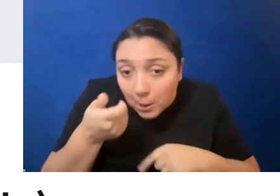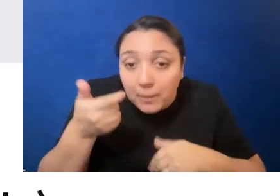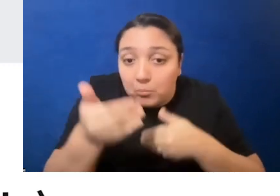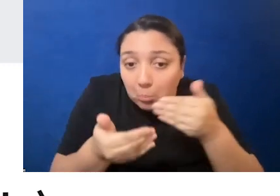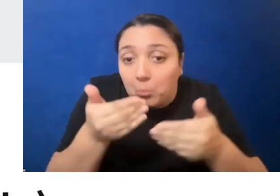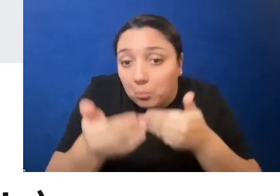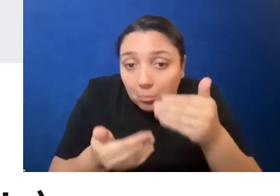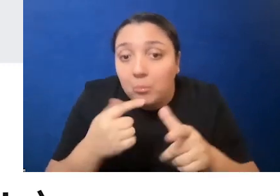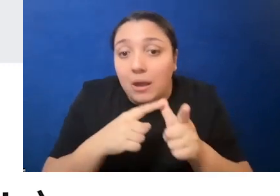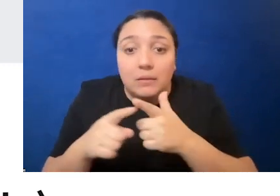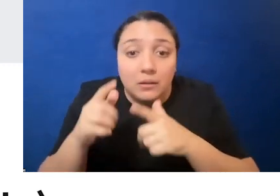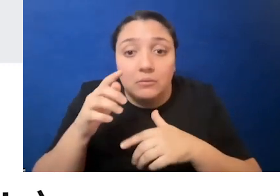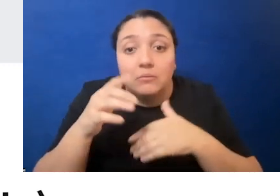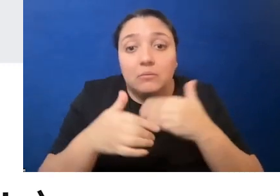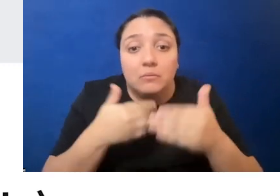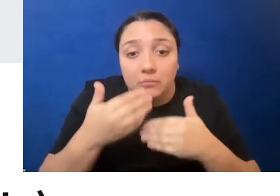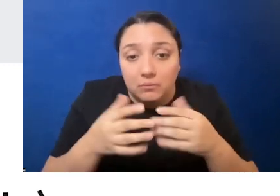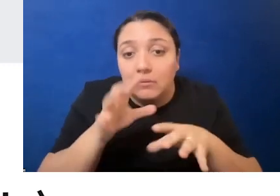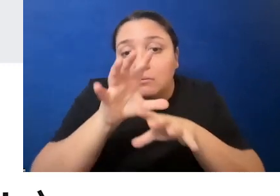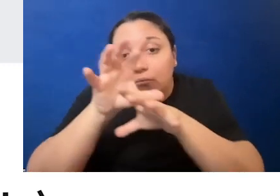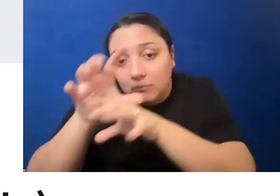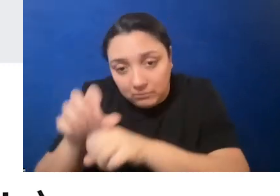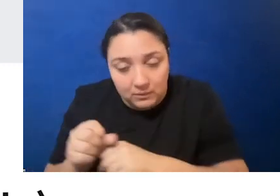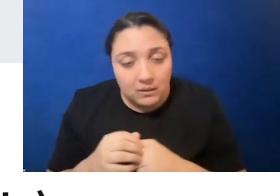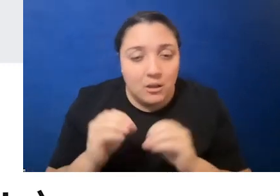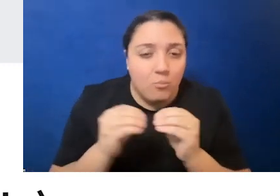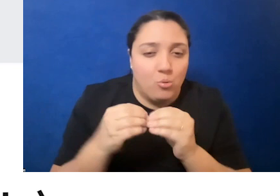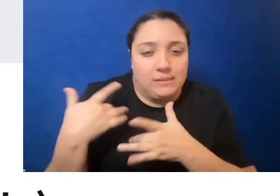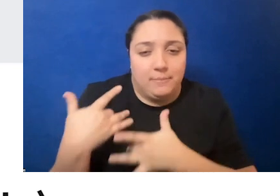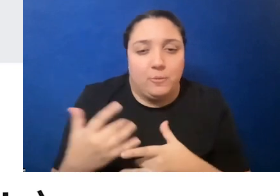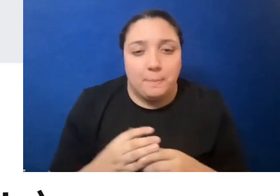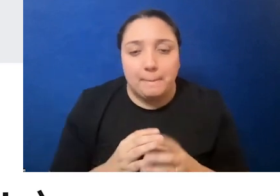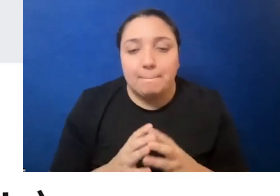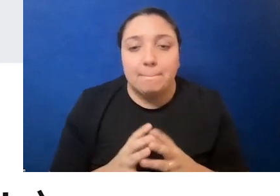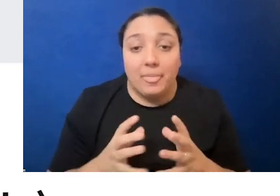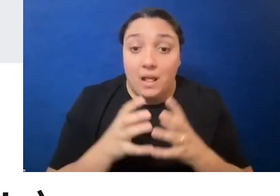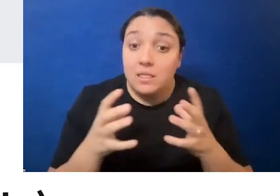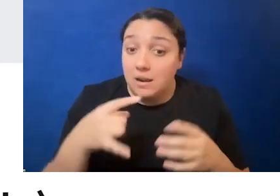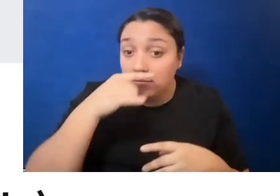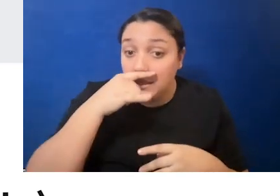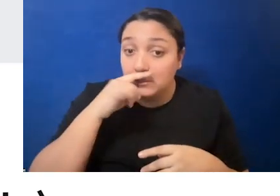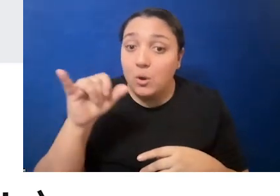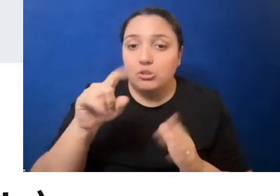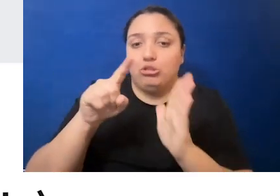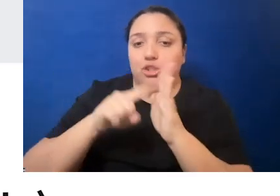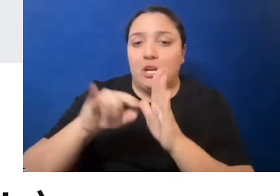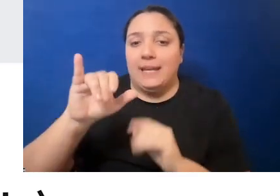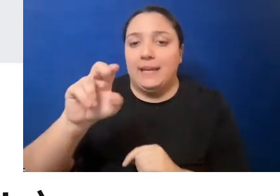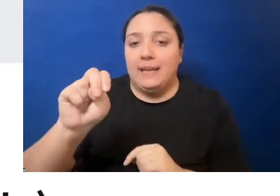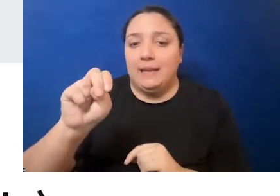WE DO A LITTLE BIT AT A TIME TO GET THE KIDS BACK TO A MORE TYPICAL SITUATION. WE HAVE A LOT OF KIDS THAT HAVE